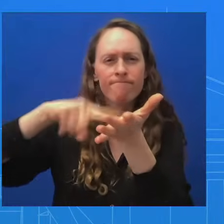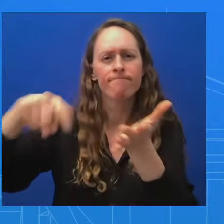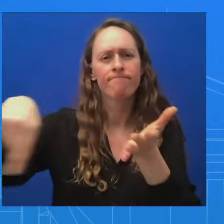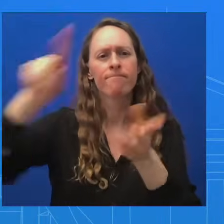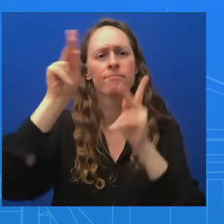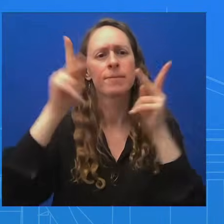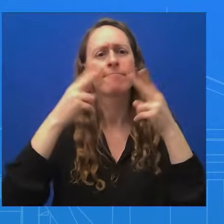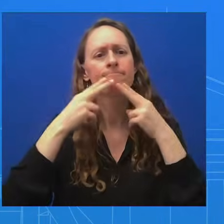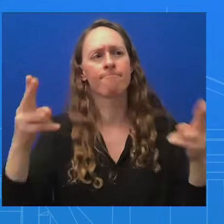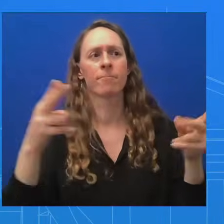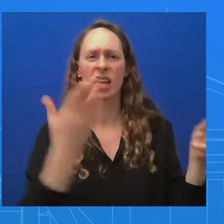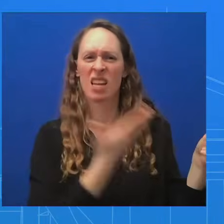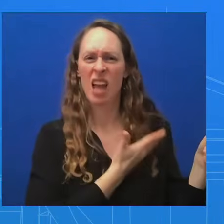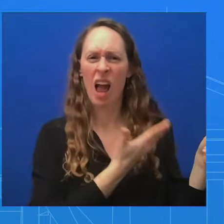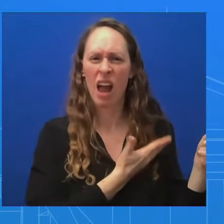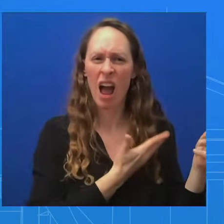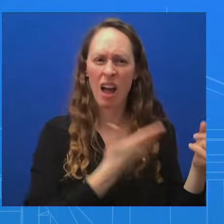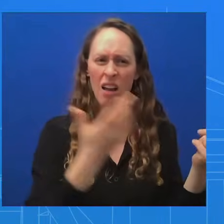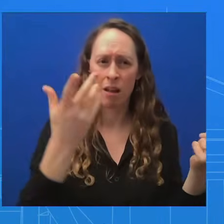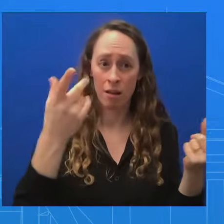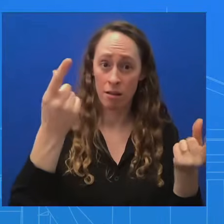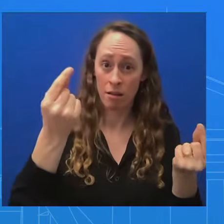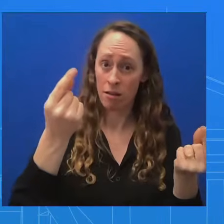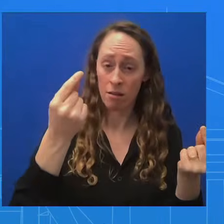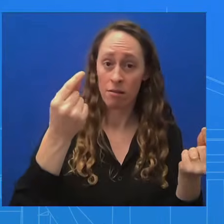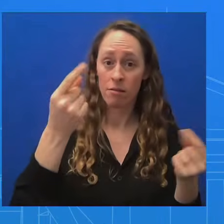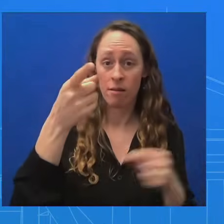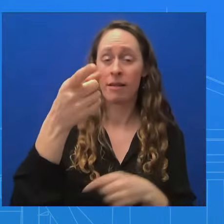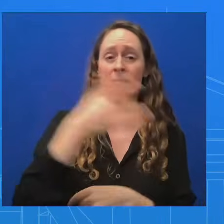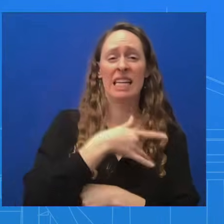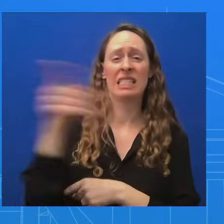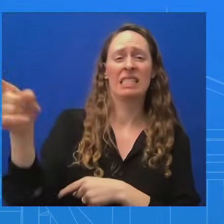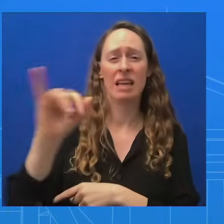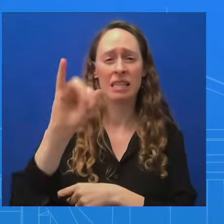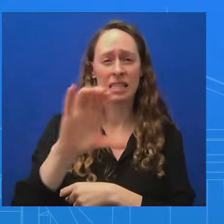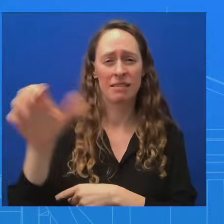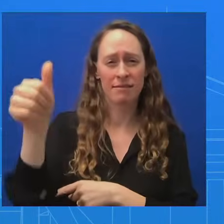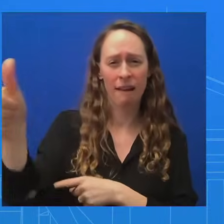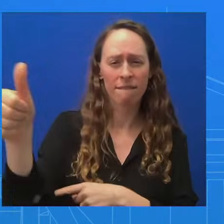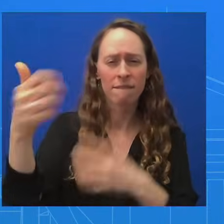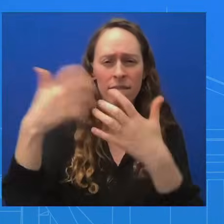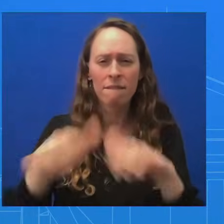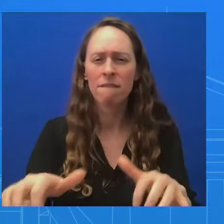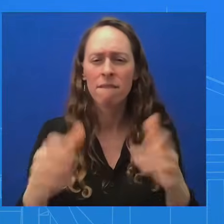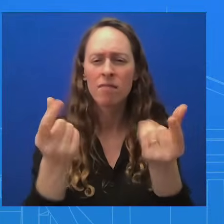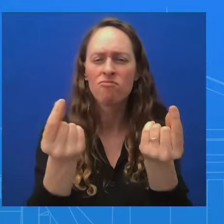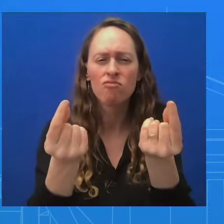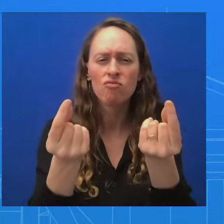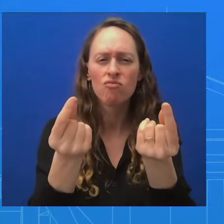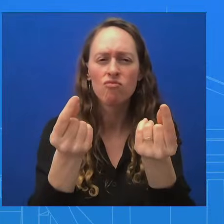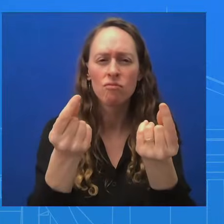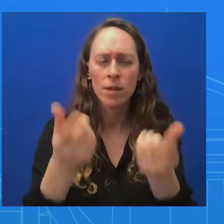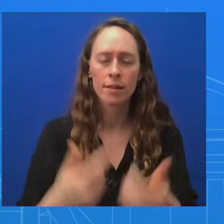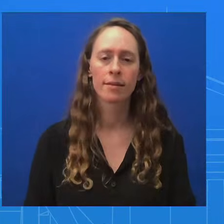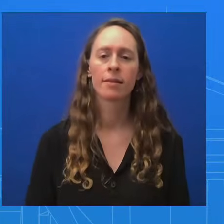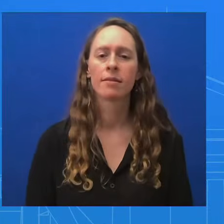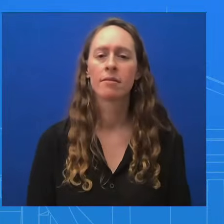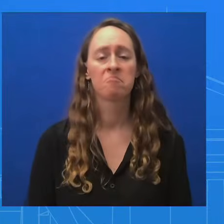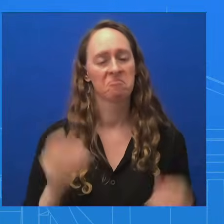I don't have a comment for you on it at this time. We're still gathering more information about what this -- what this would entail.